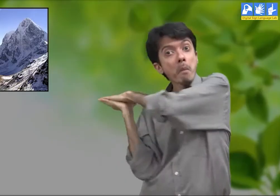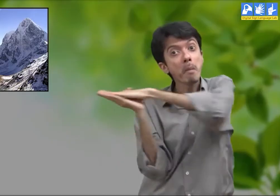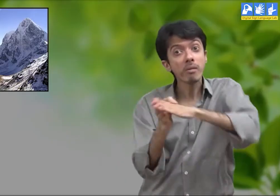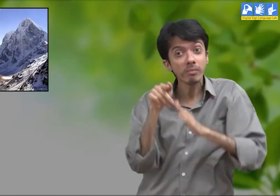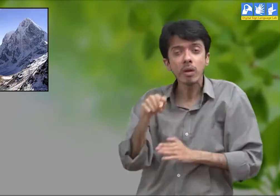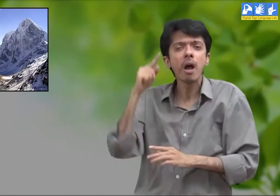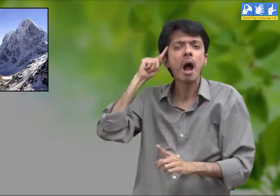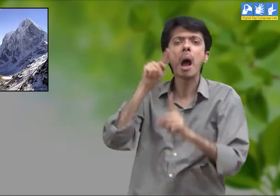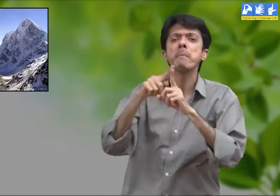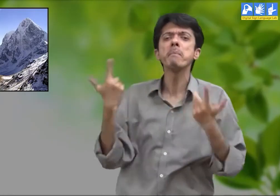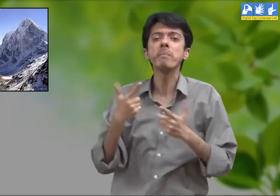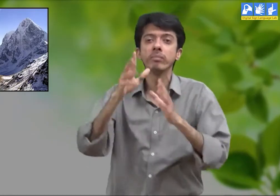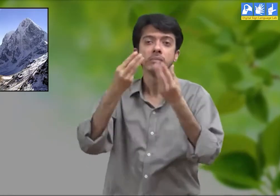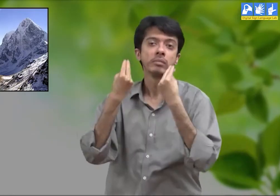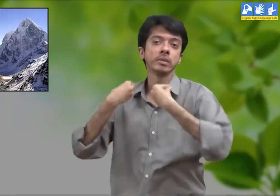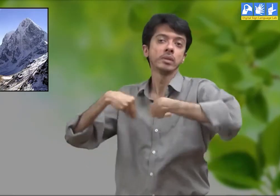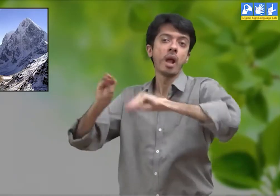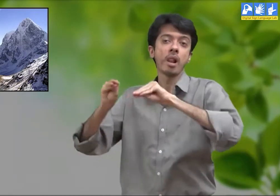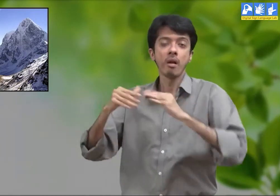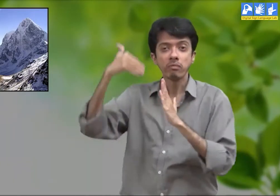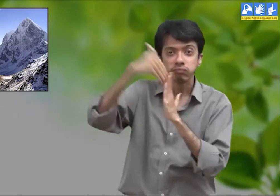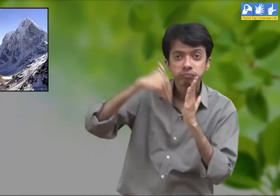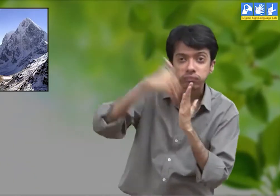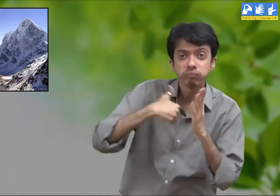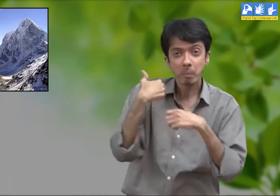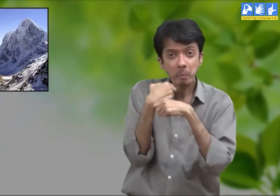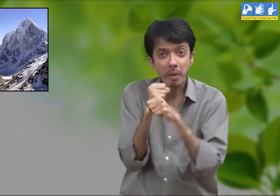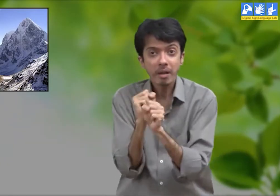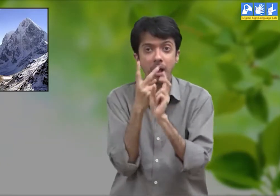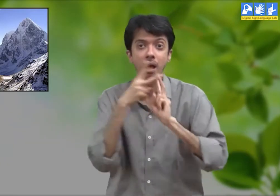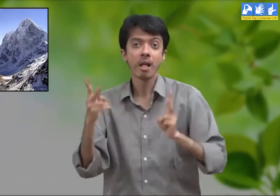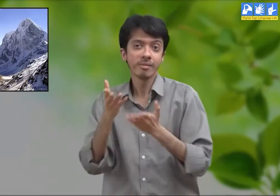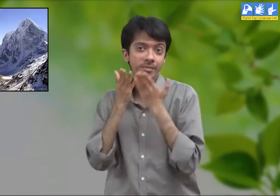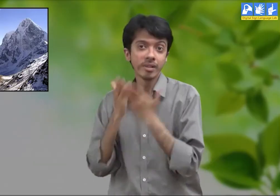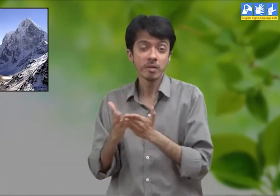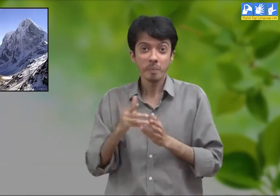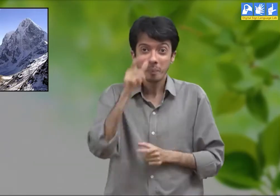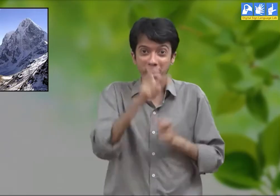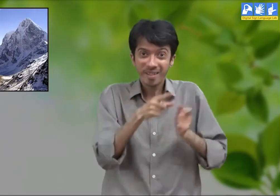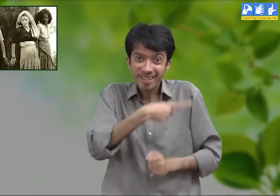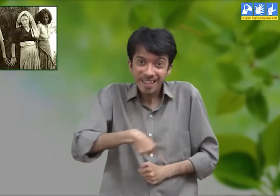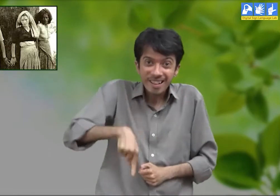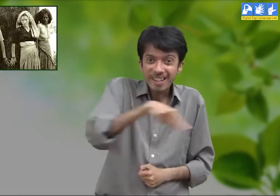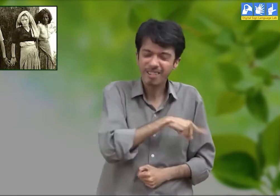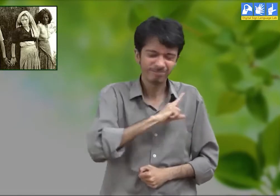The Chipko Movement was triggered by a government decision